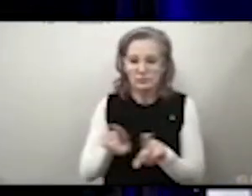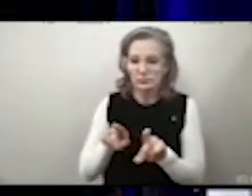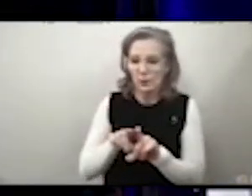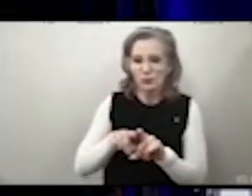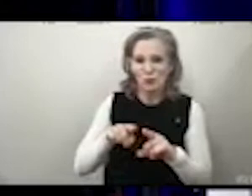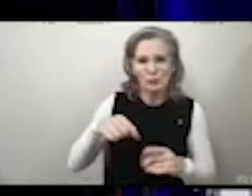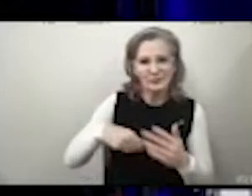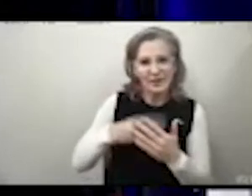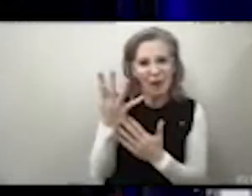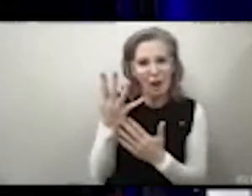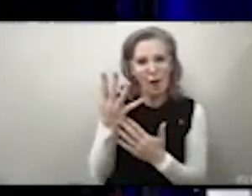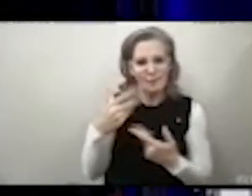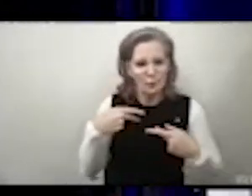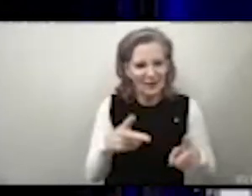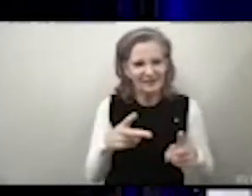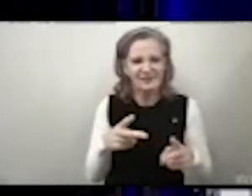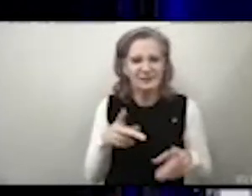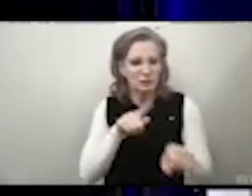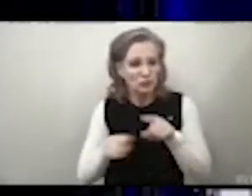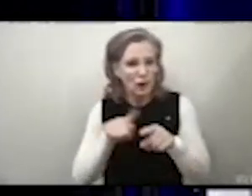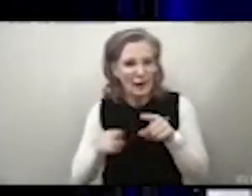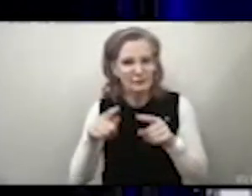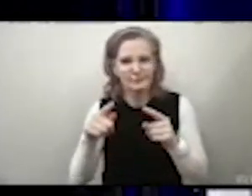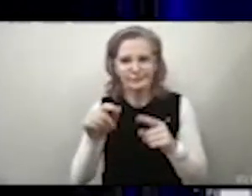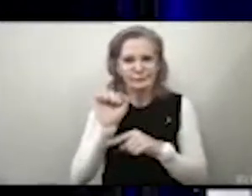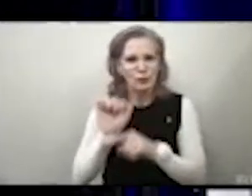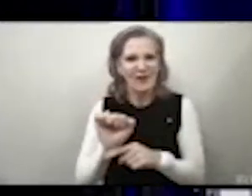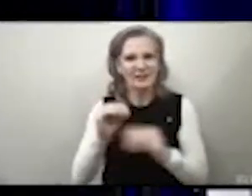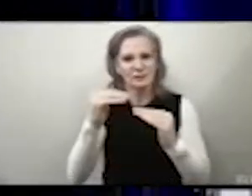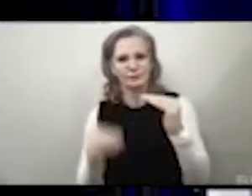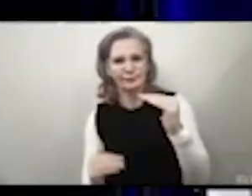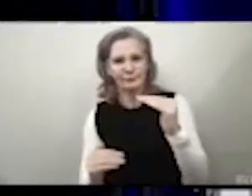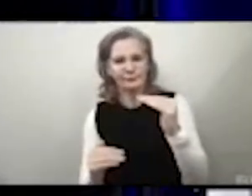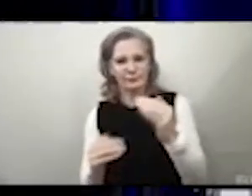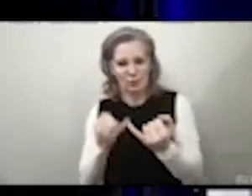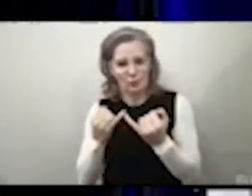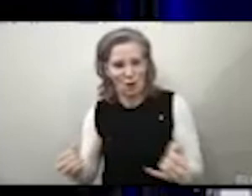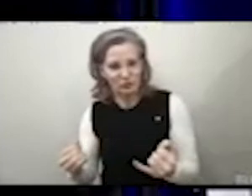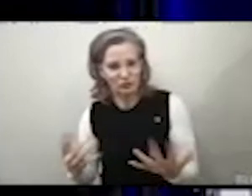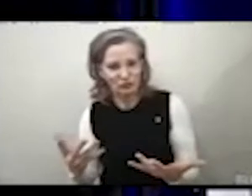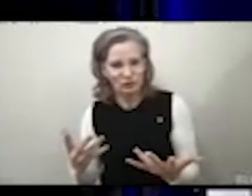that were exposed and exacerbated. We look forward to further engagement with the RSE as we work to support Scotland's